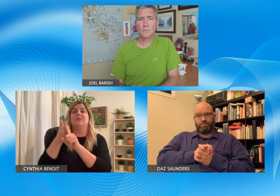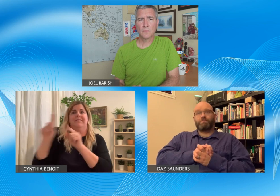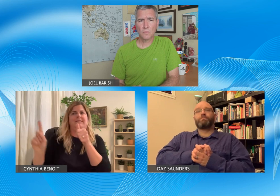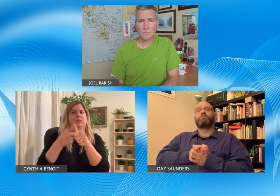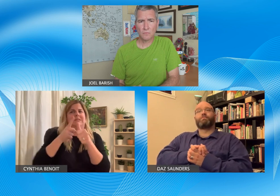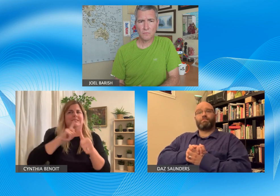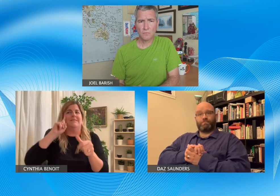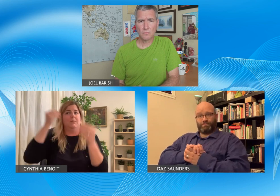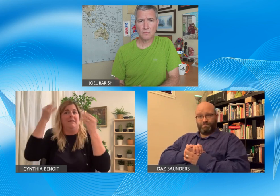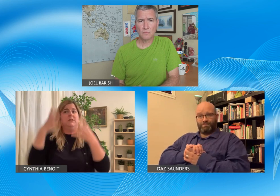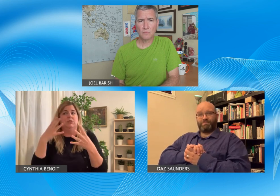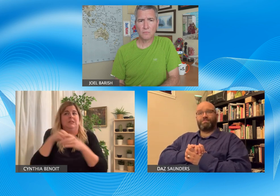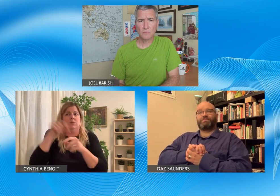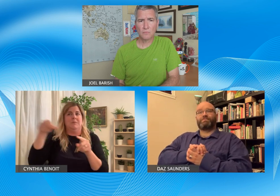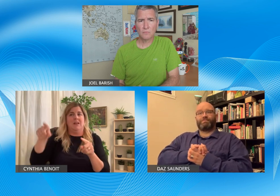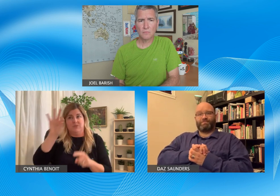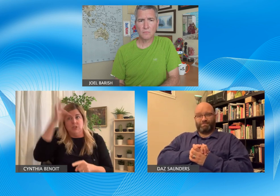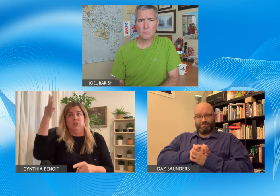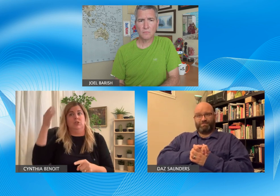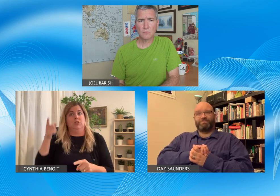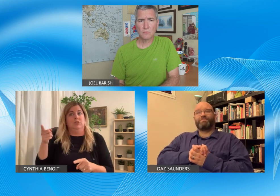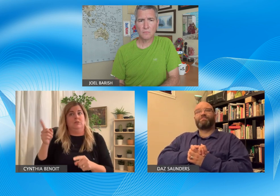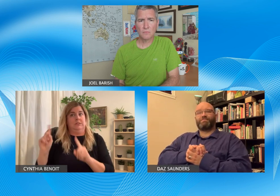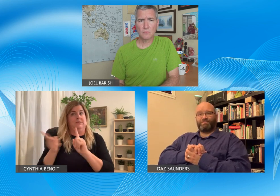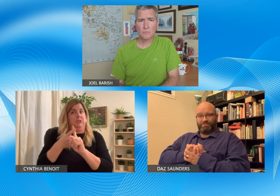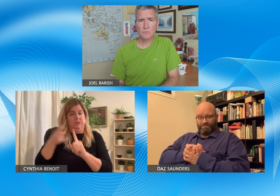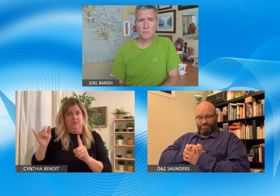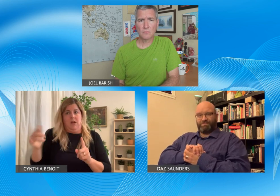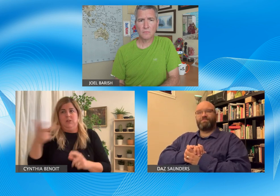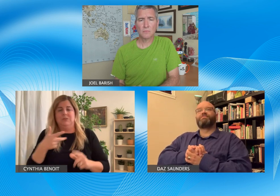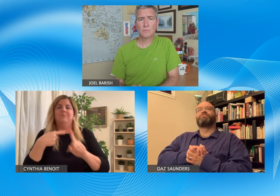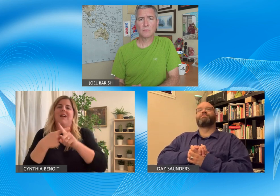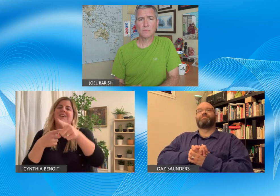Véro is the first ever French speaking professor in Quebec.